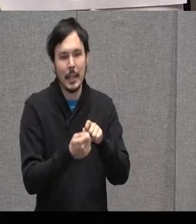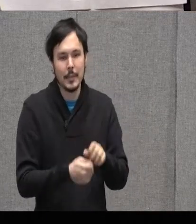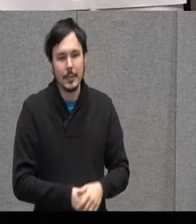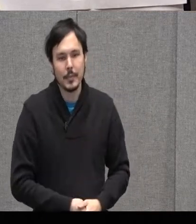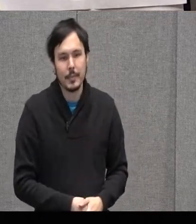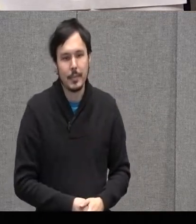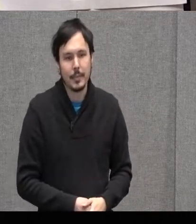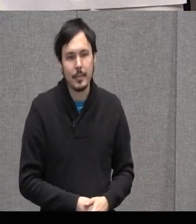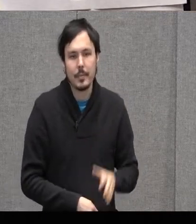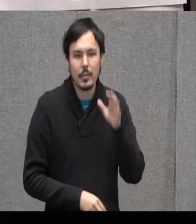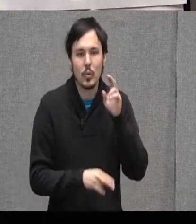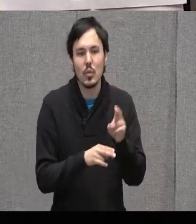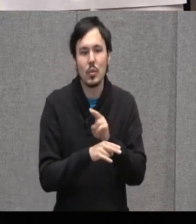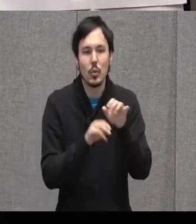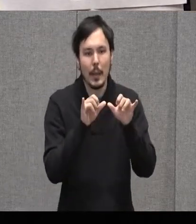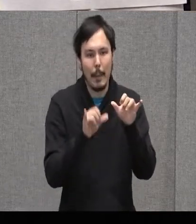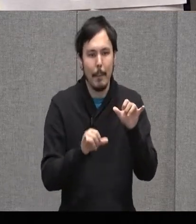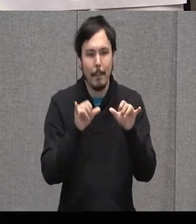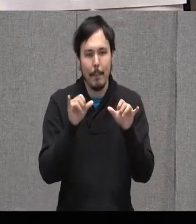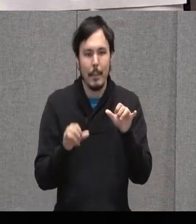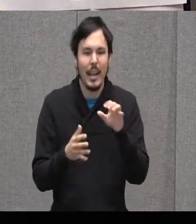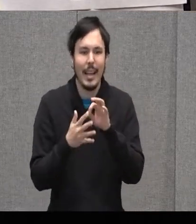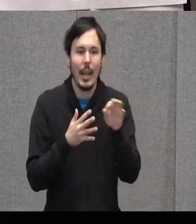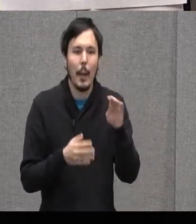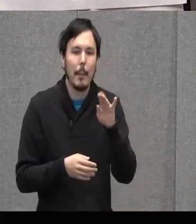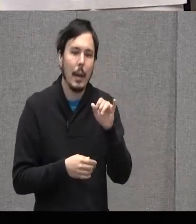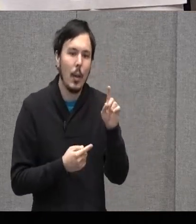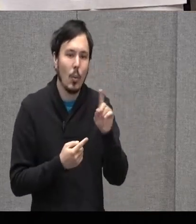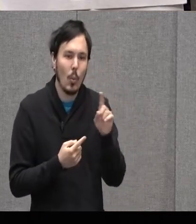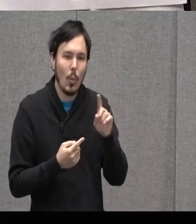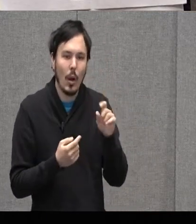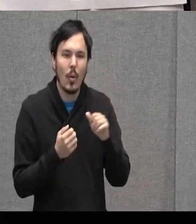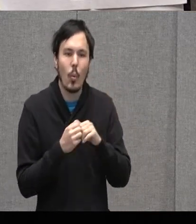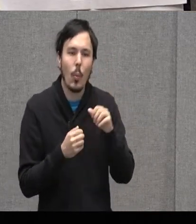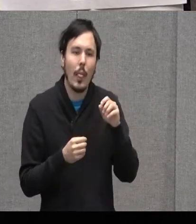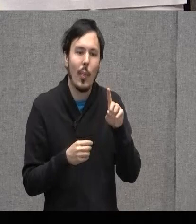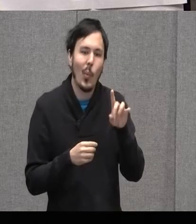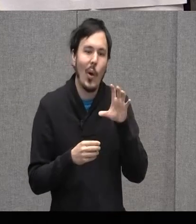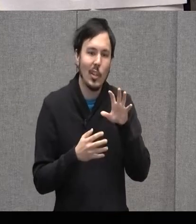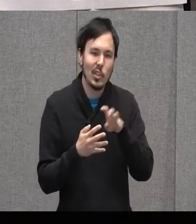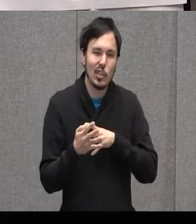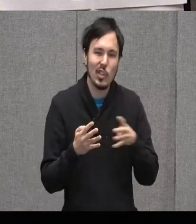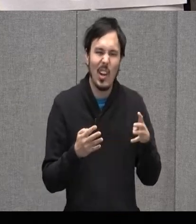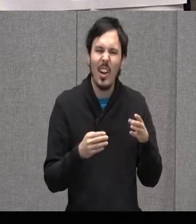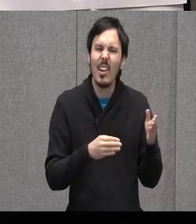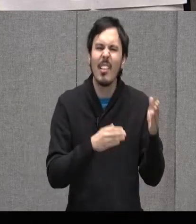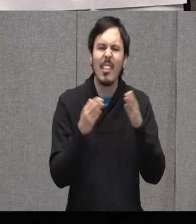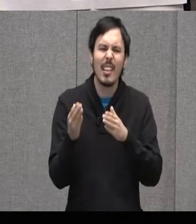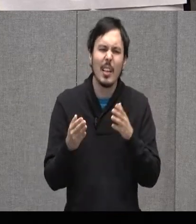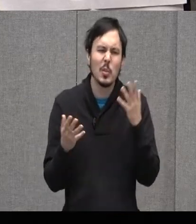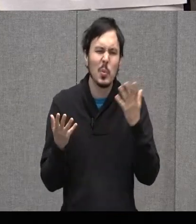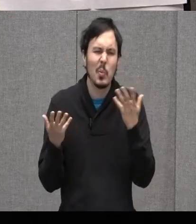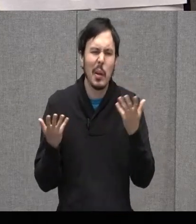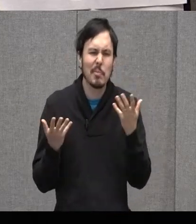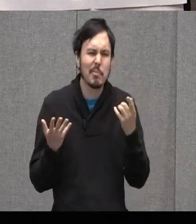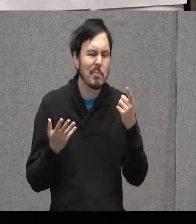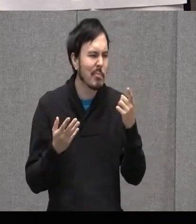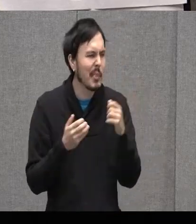So we can use those patterns counting by ones and 10s on the 100s chart. What about this one over here?